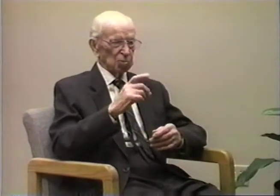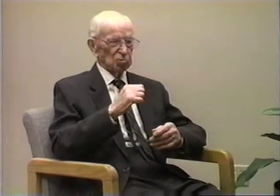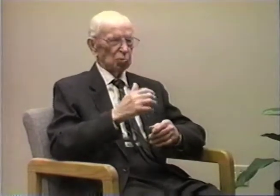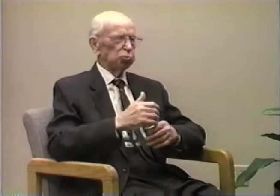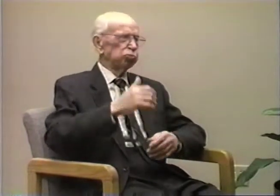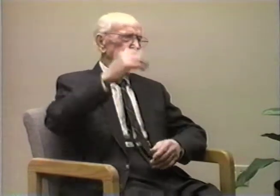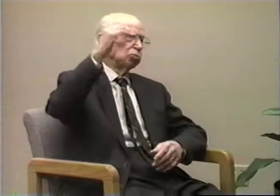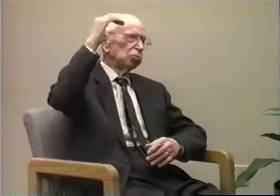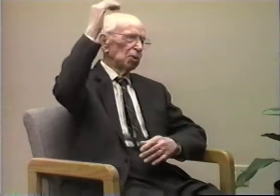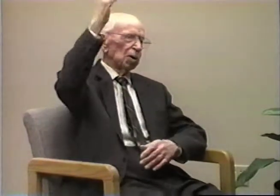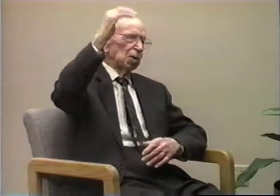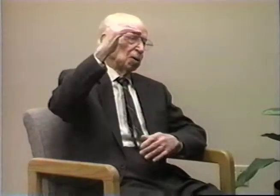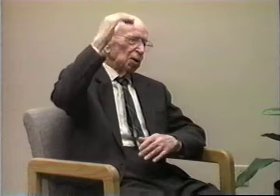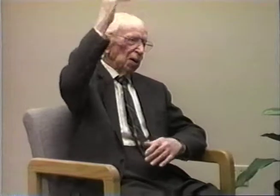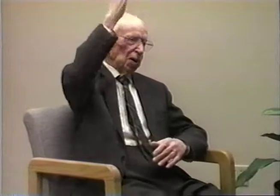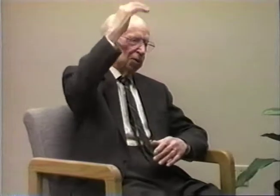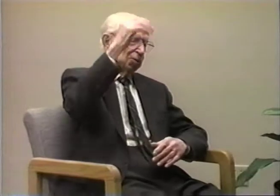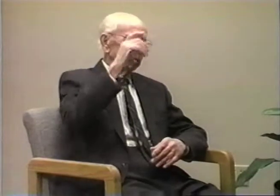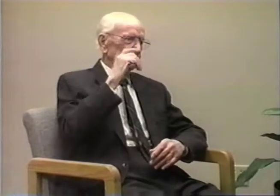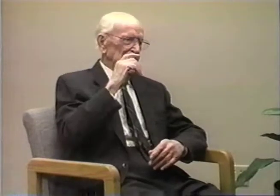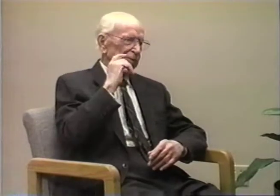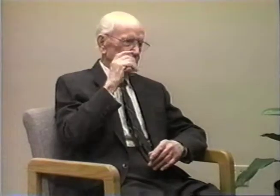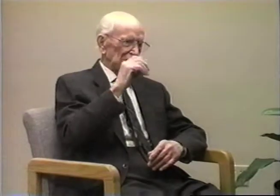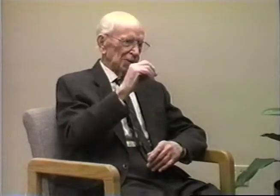Some of the finer features of the building are